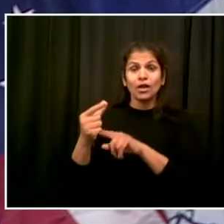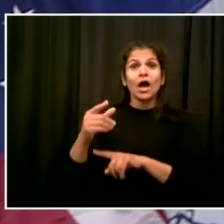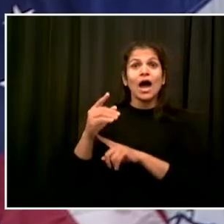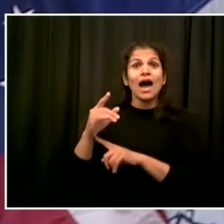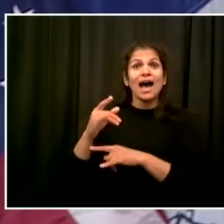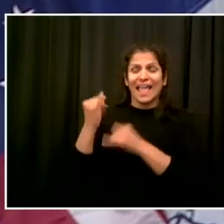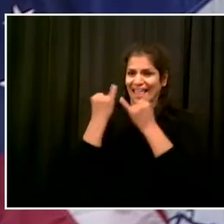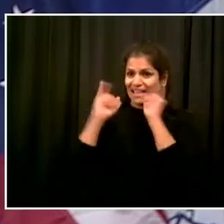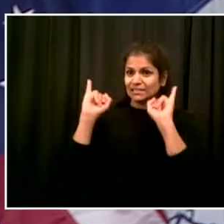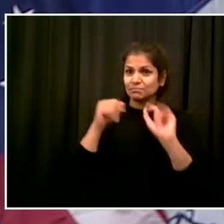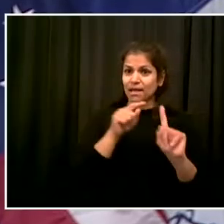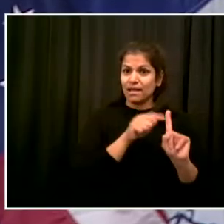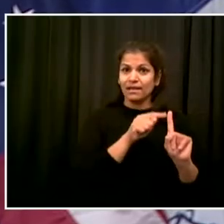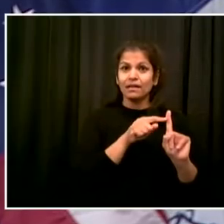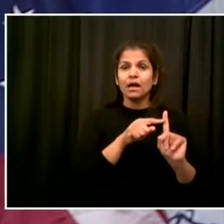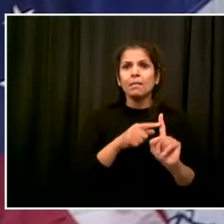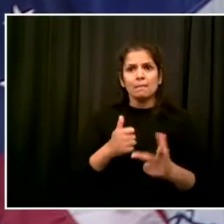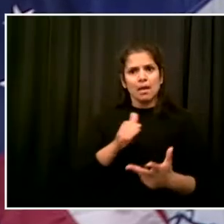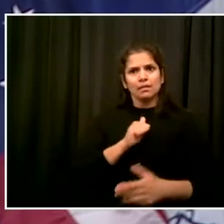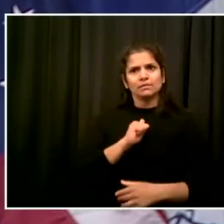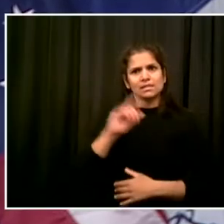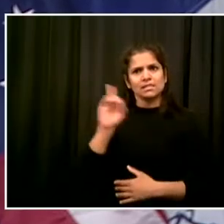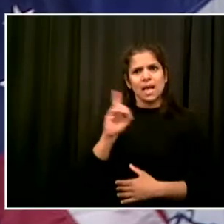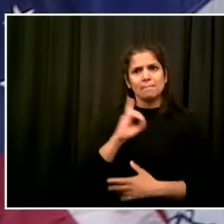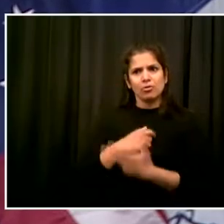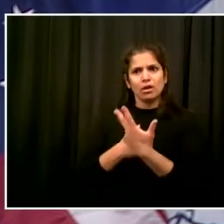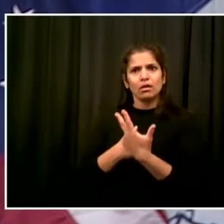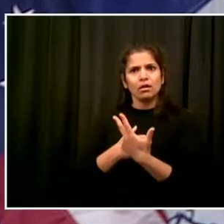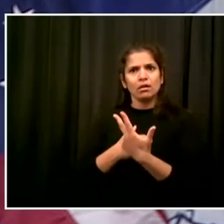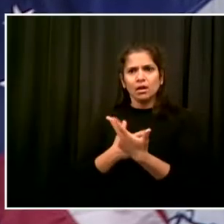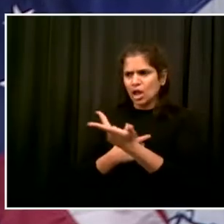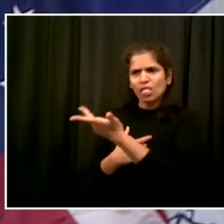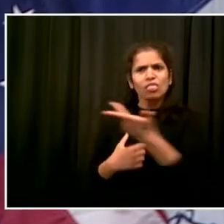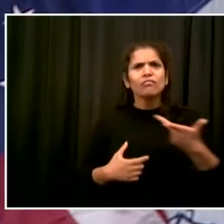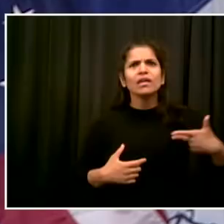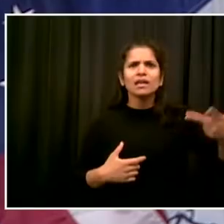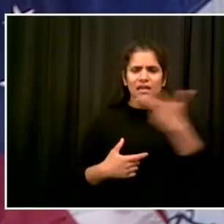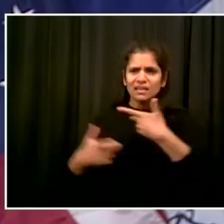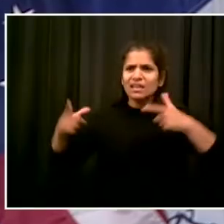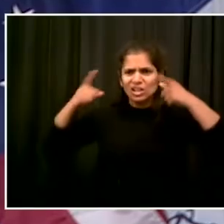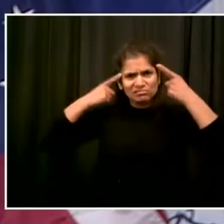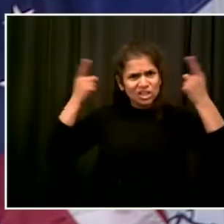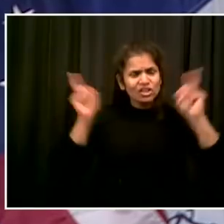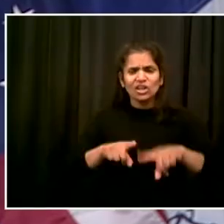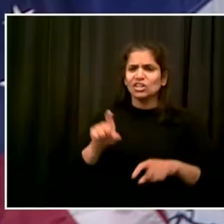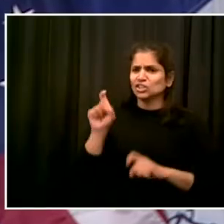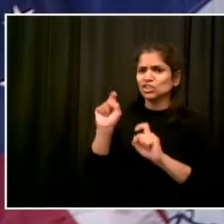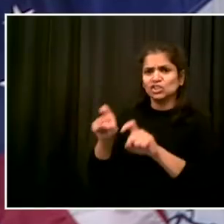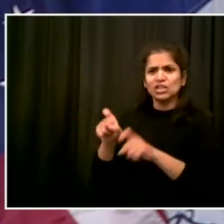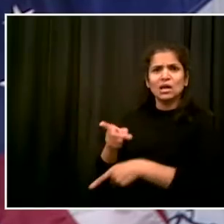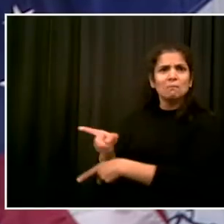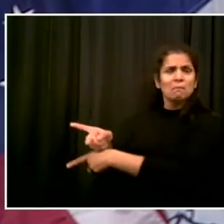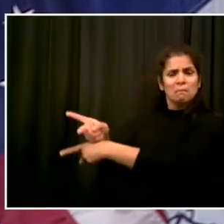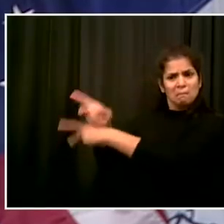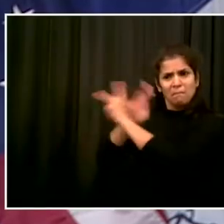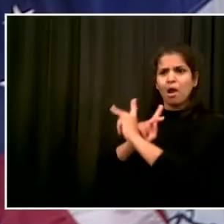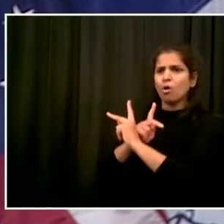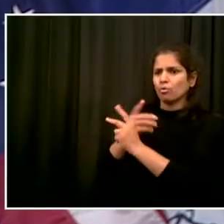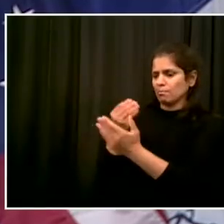THE TIME AND ME AS A DEMOCRAT, ALL THREE OF US WOULD AGREE THAT BORROWING WAS A